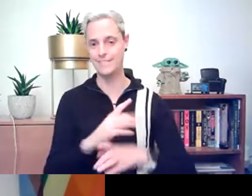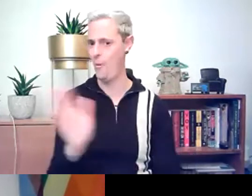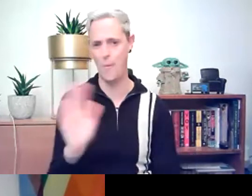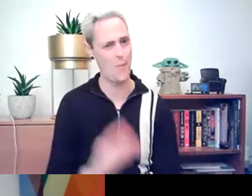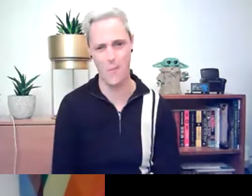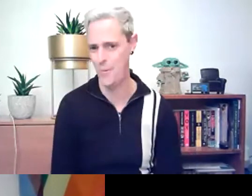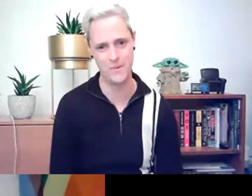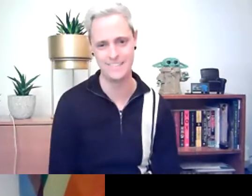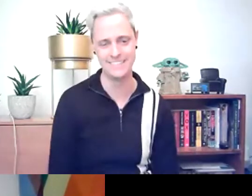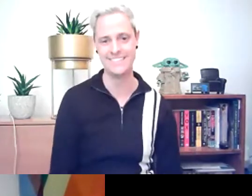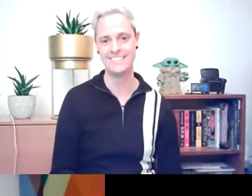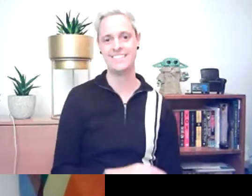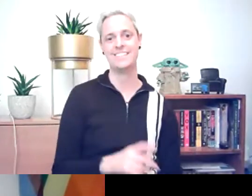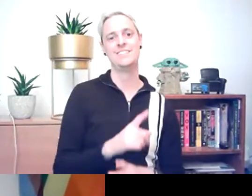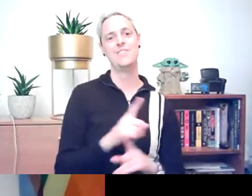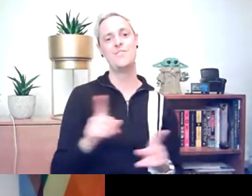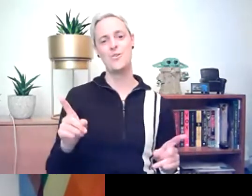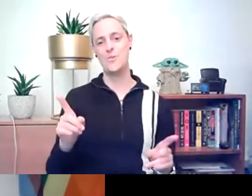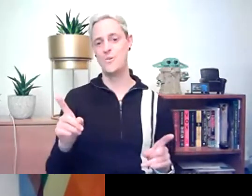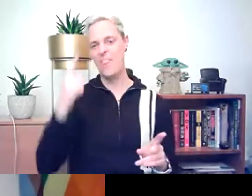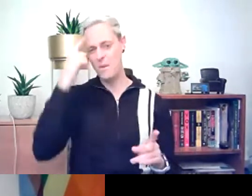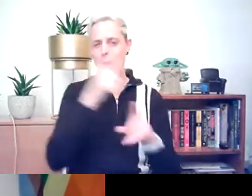sleep shouldn't be people's Facebook and Twitter comments.